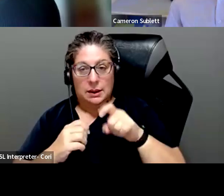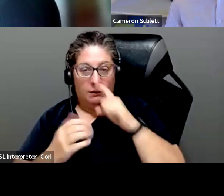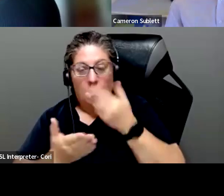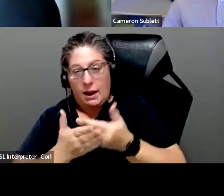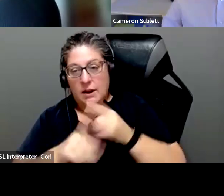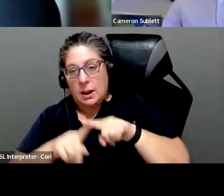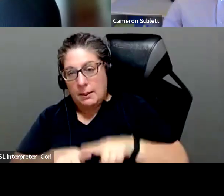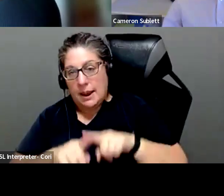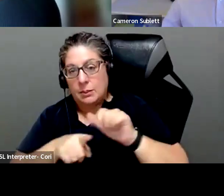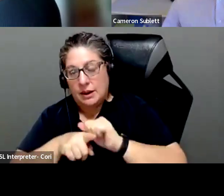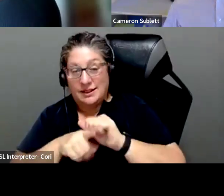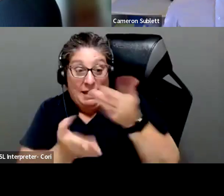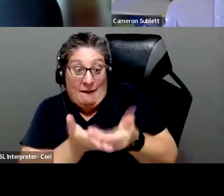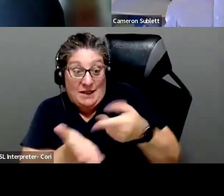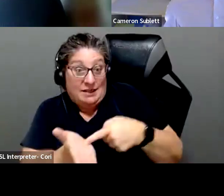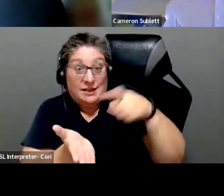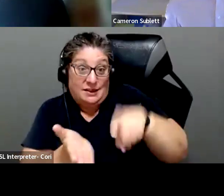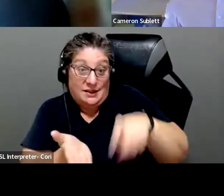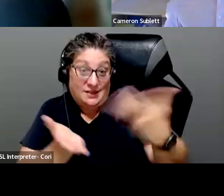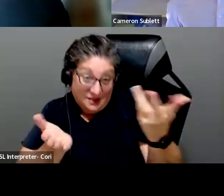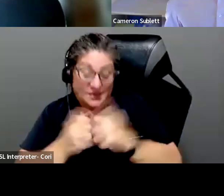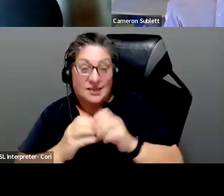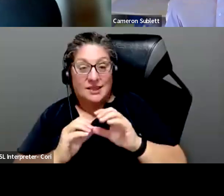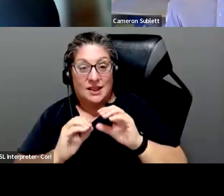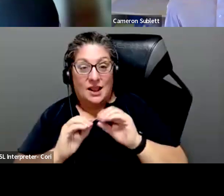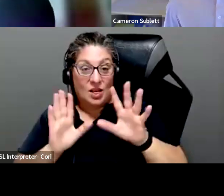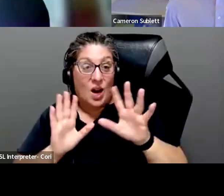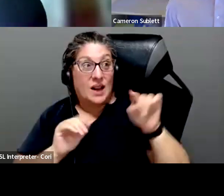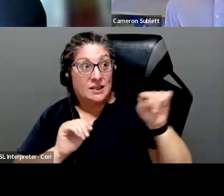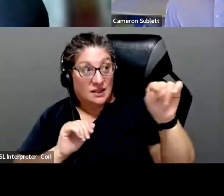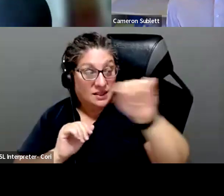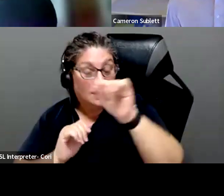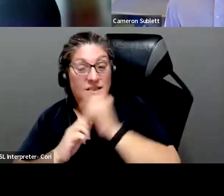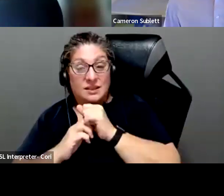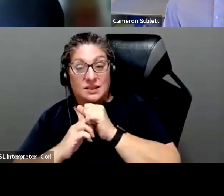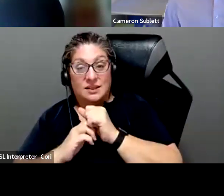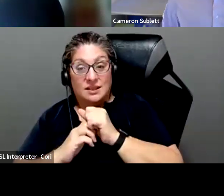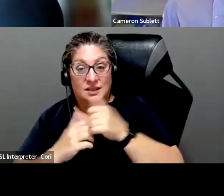practices is the evidence. A lot of scholars who put forth that evidence.